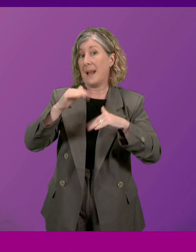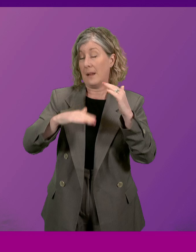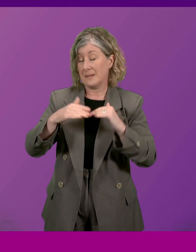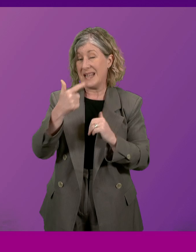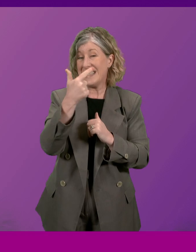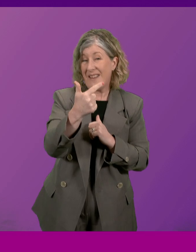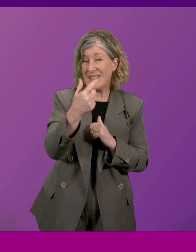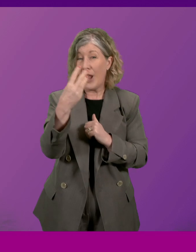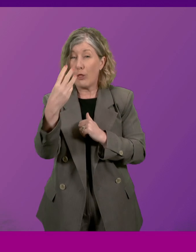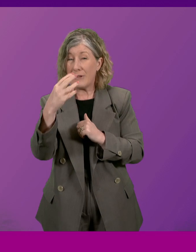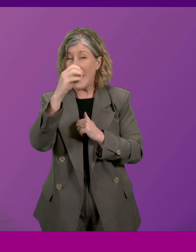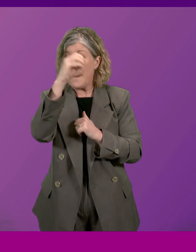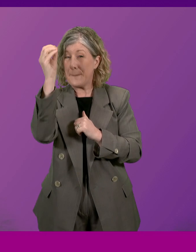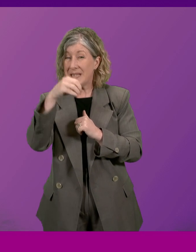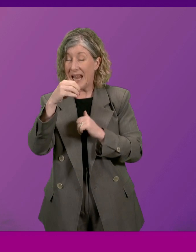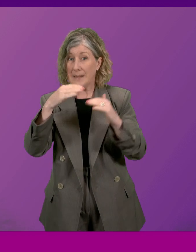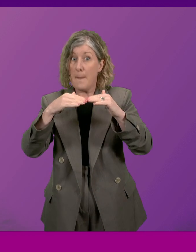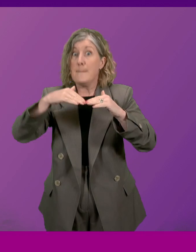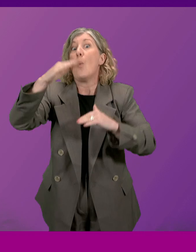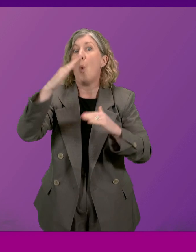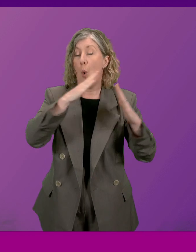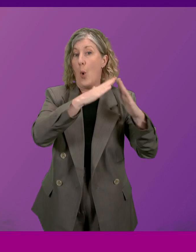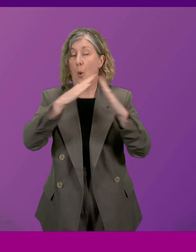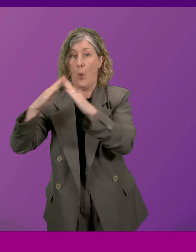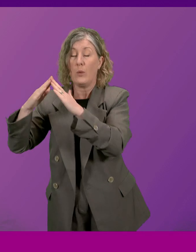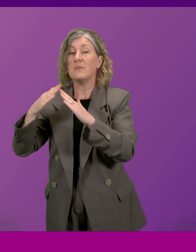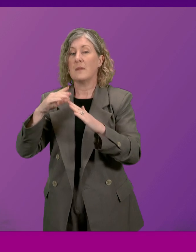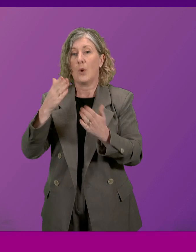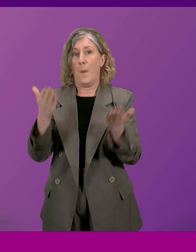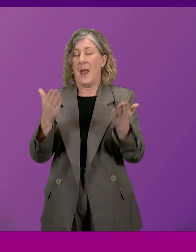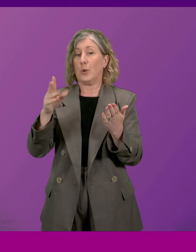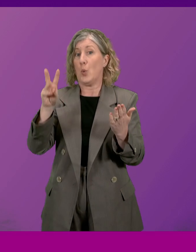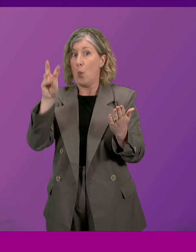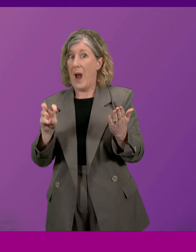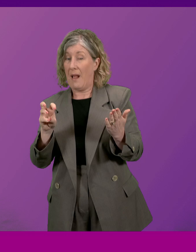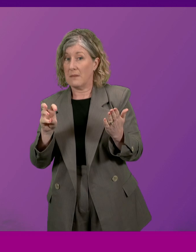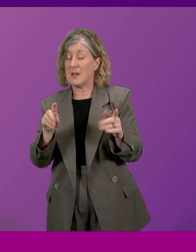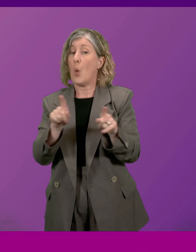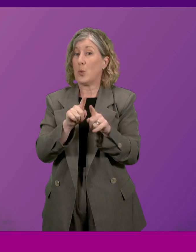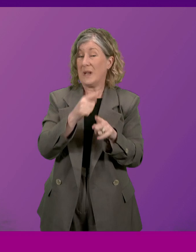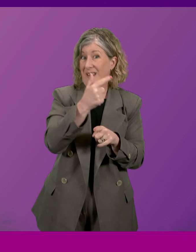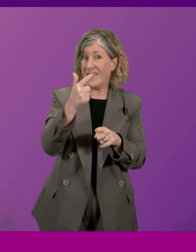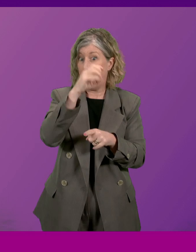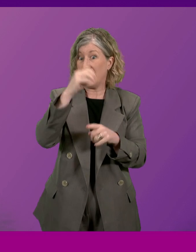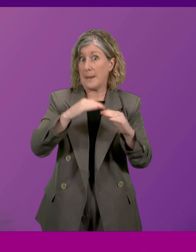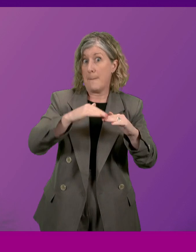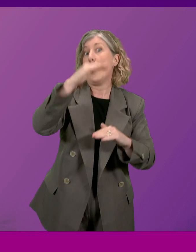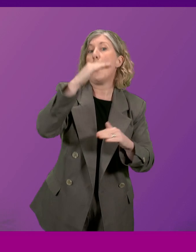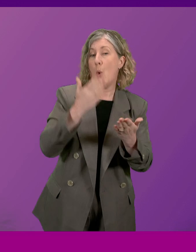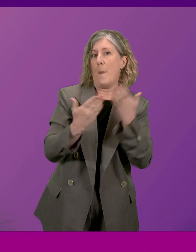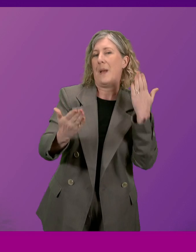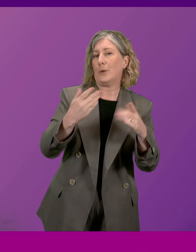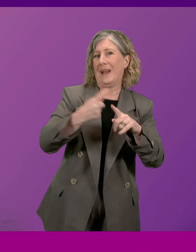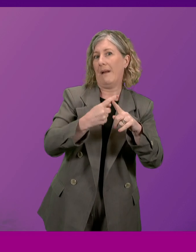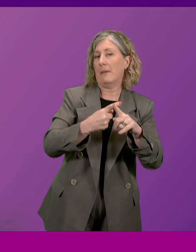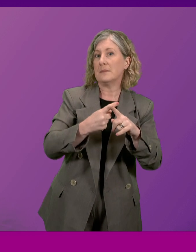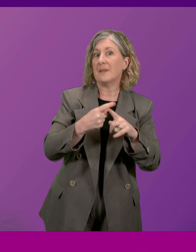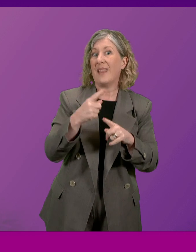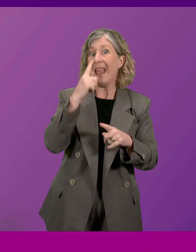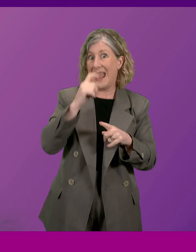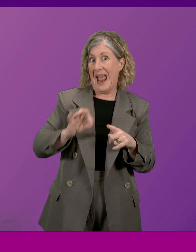head of population than has been built in Wales and 47 per cent more than in England since 2007.